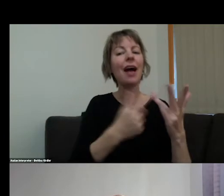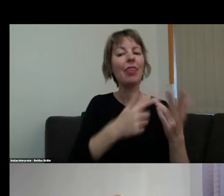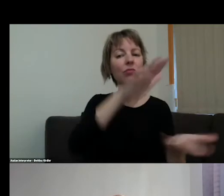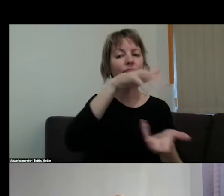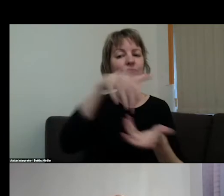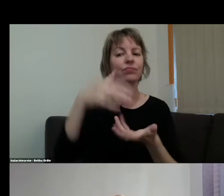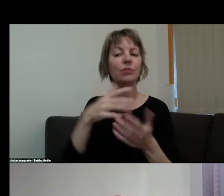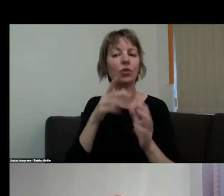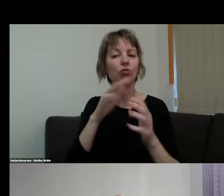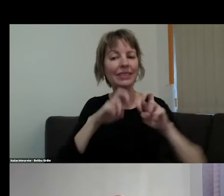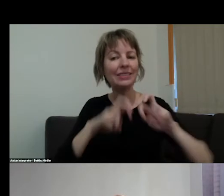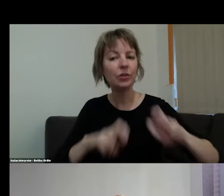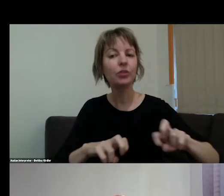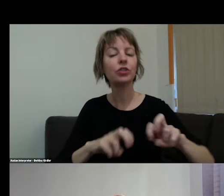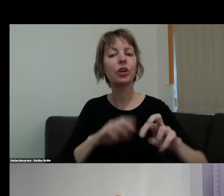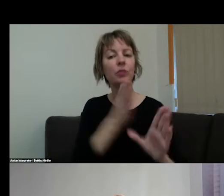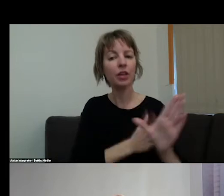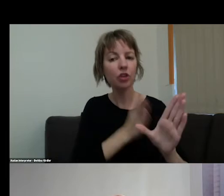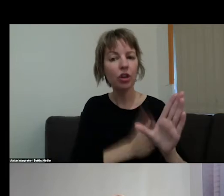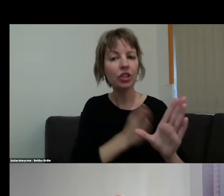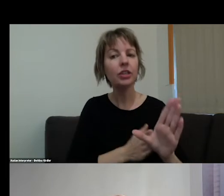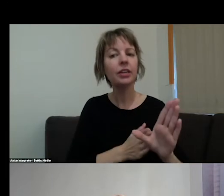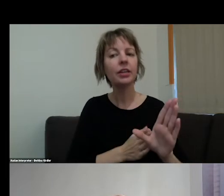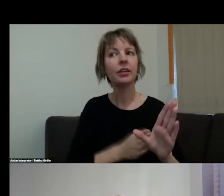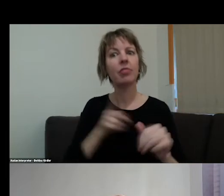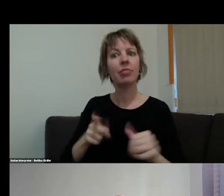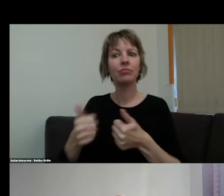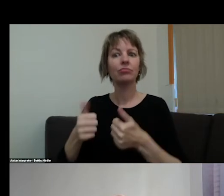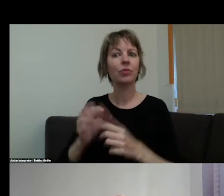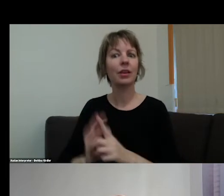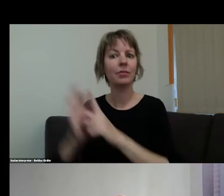And coming out of that program, I won a Churchill Fellowship in 2016